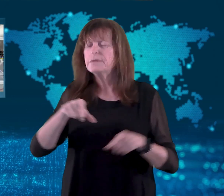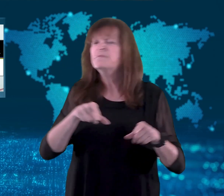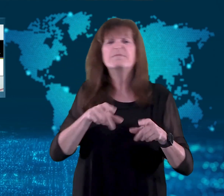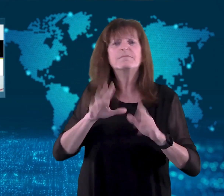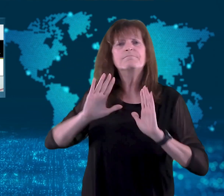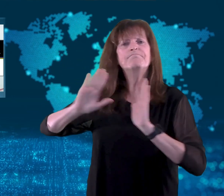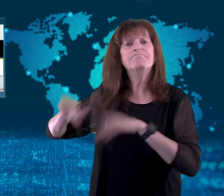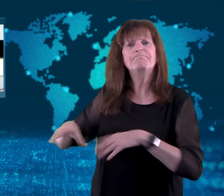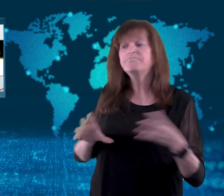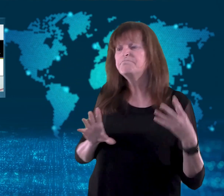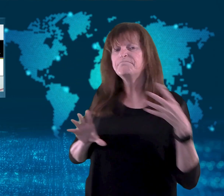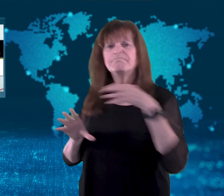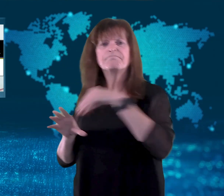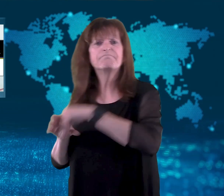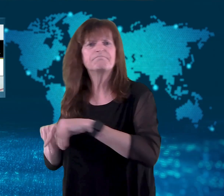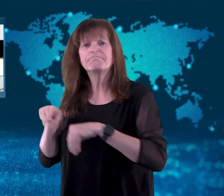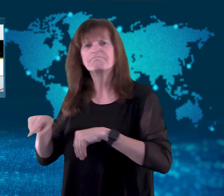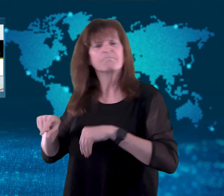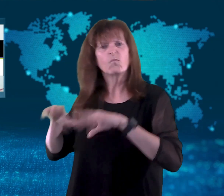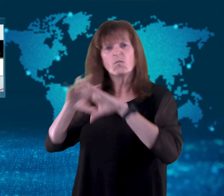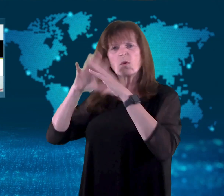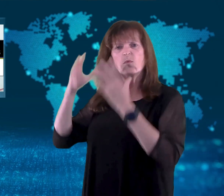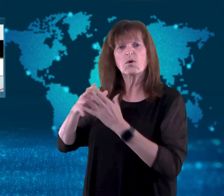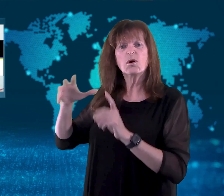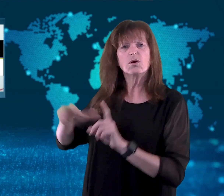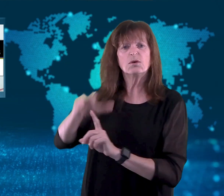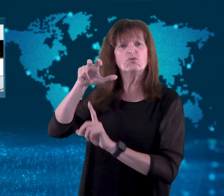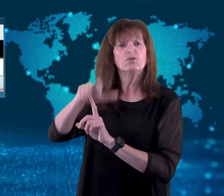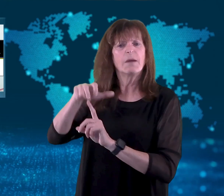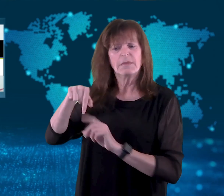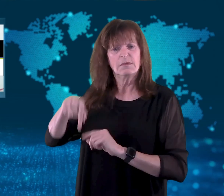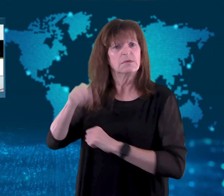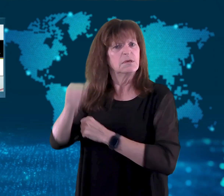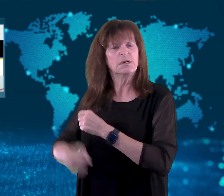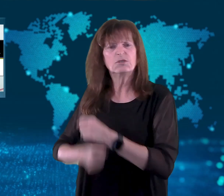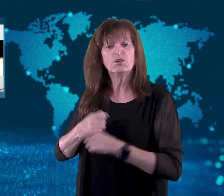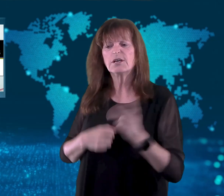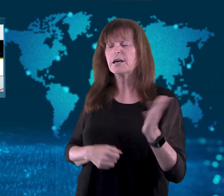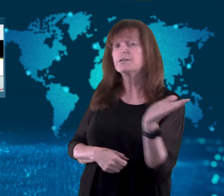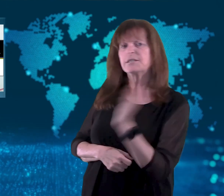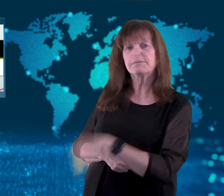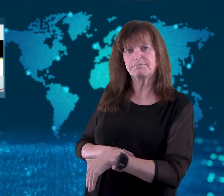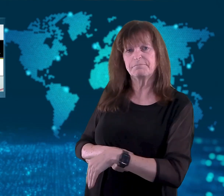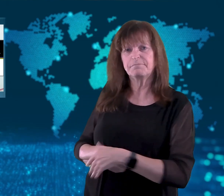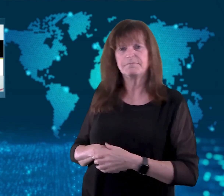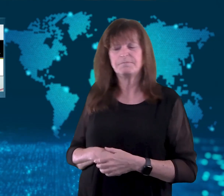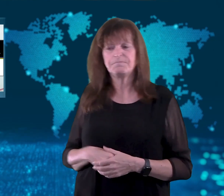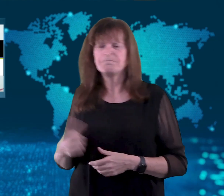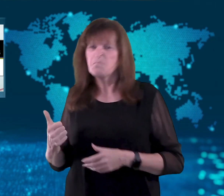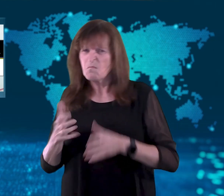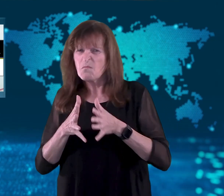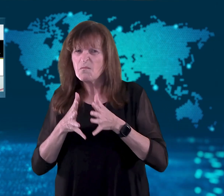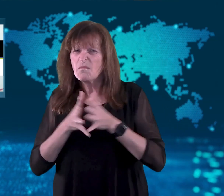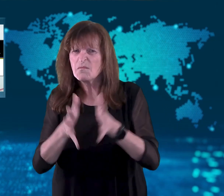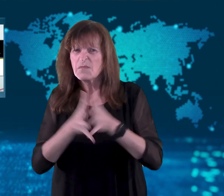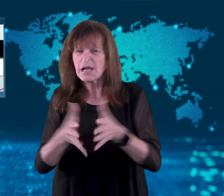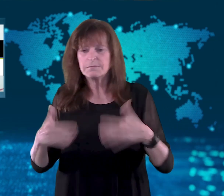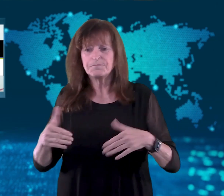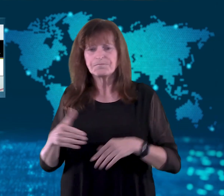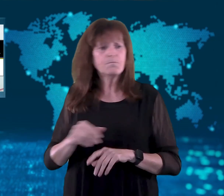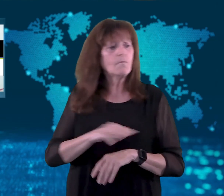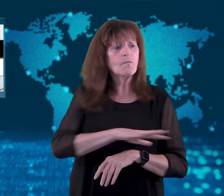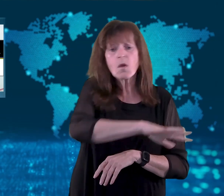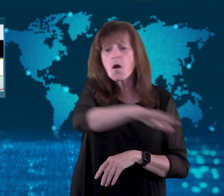part in the World Championships at all this year.